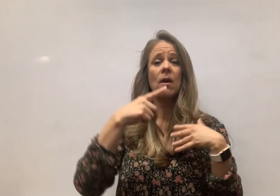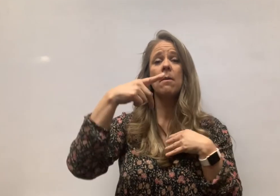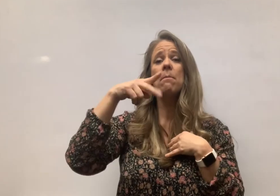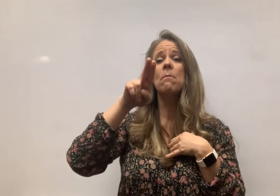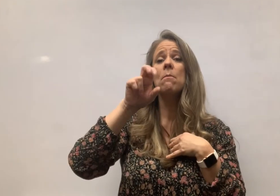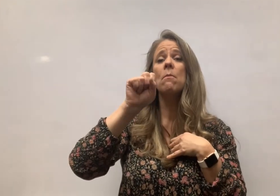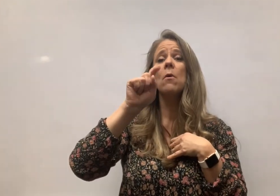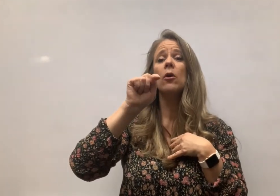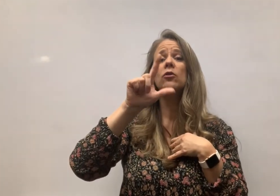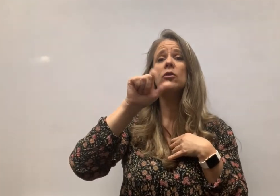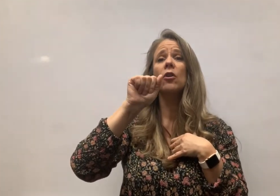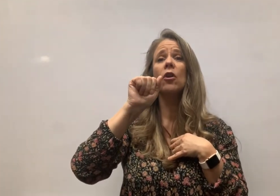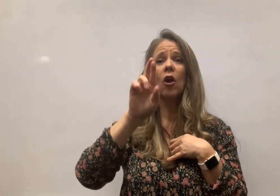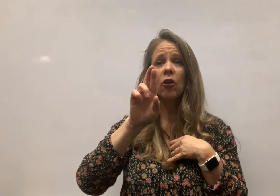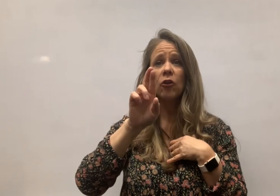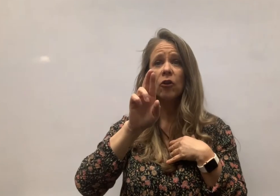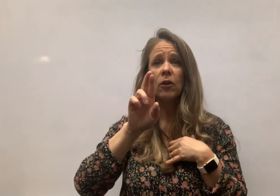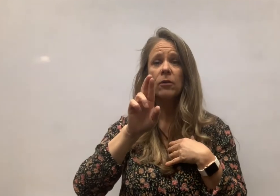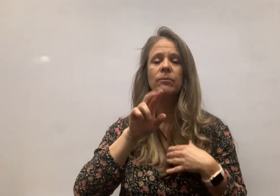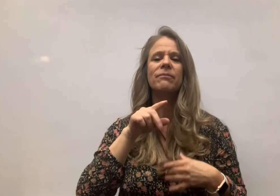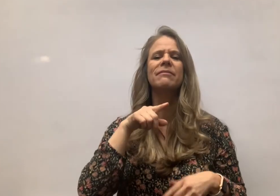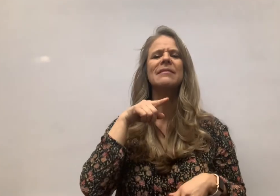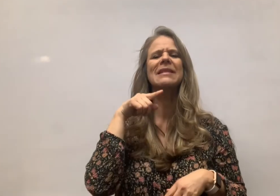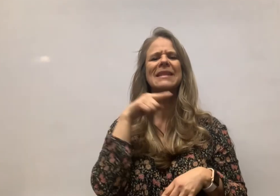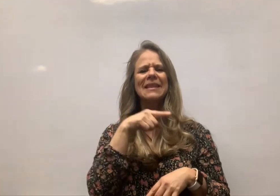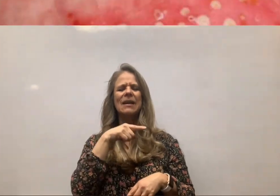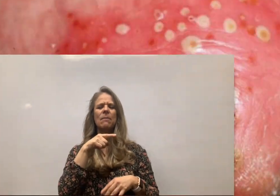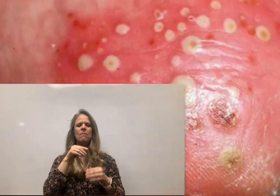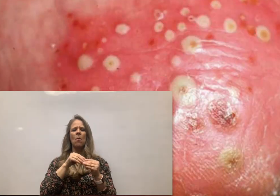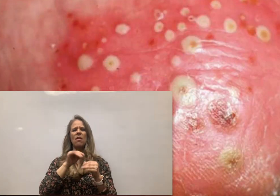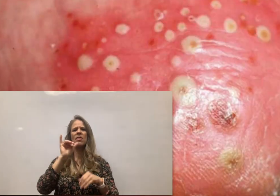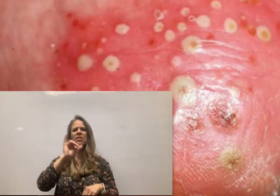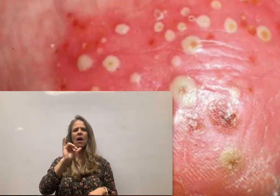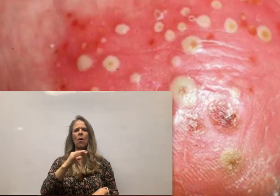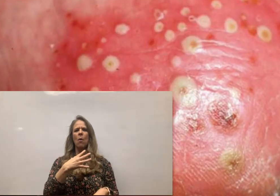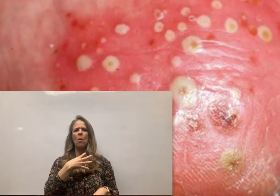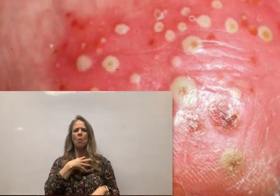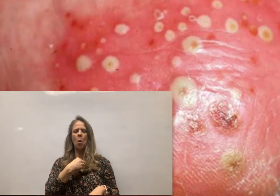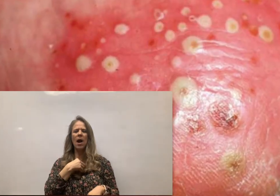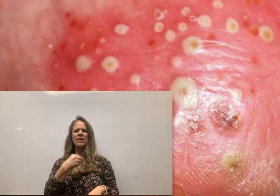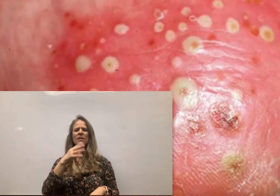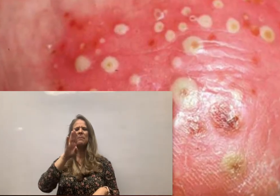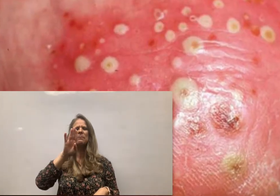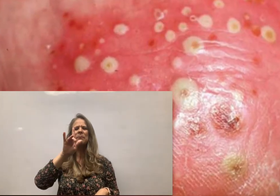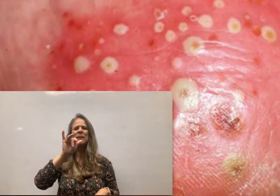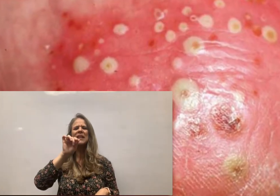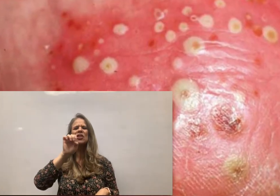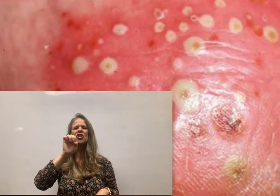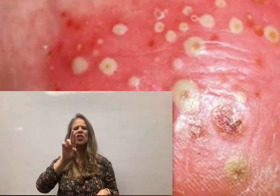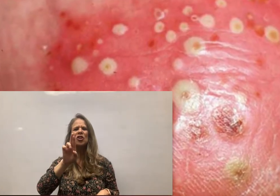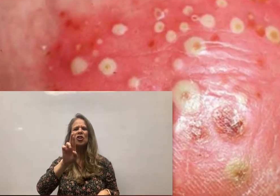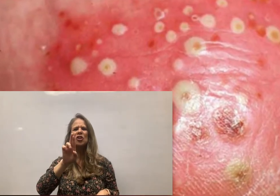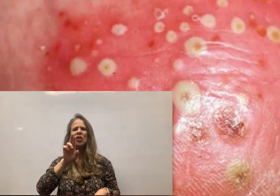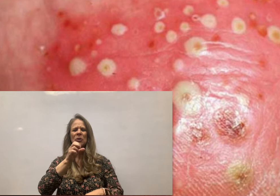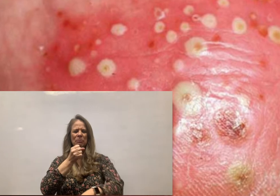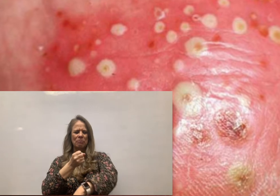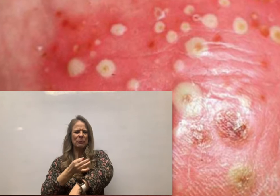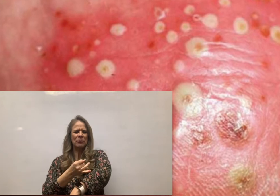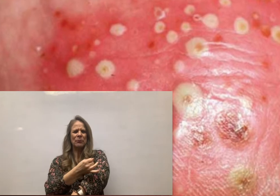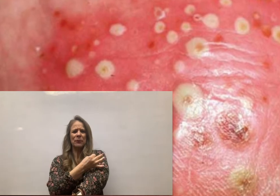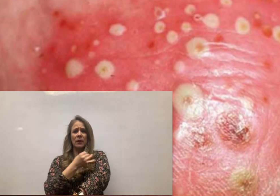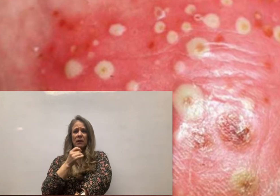Pustular-they are more of white blisters on any part of body.